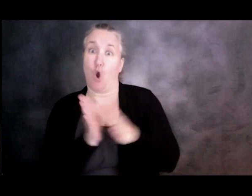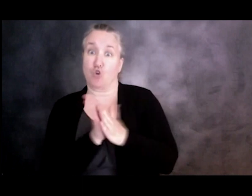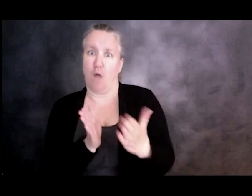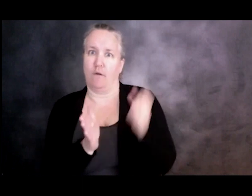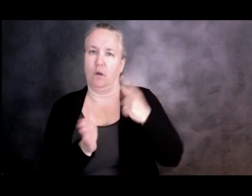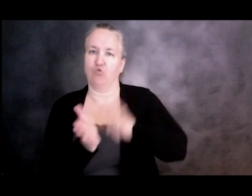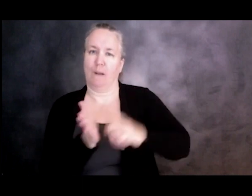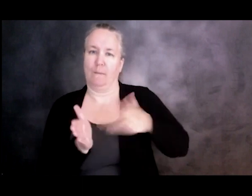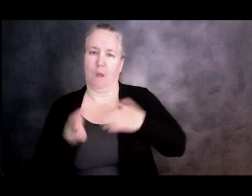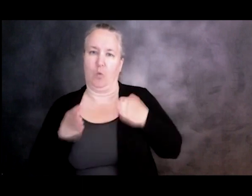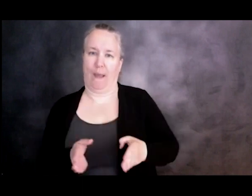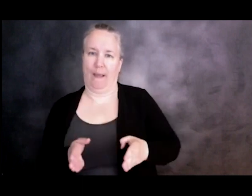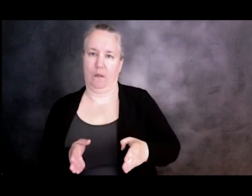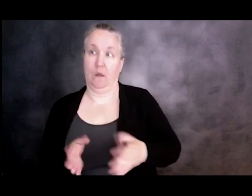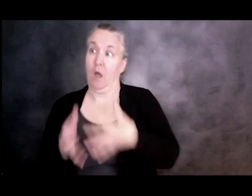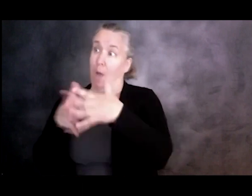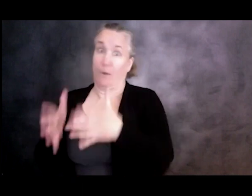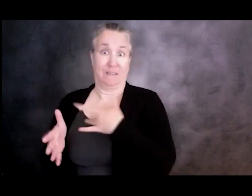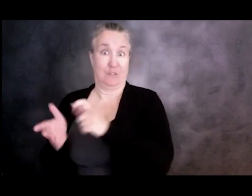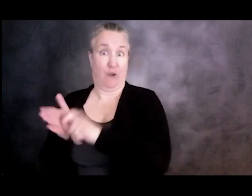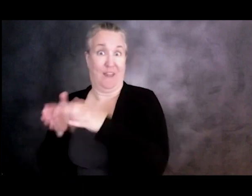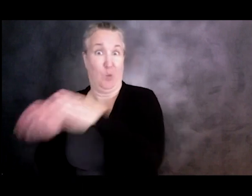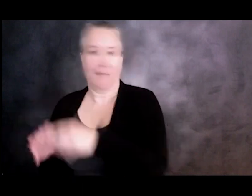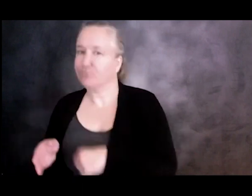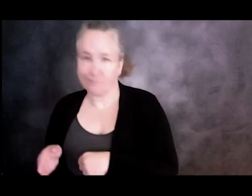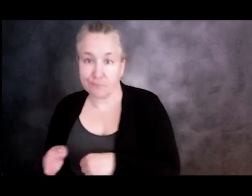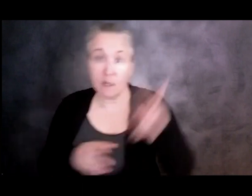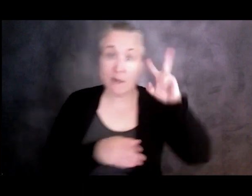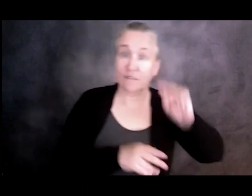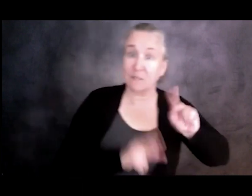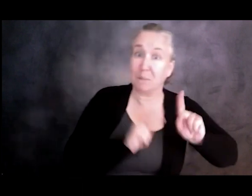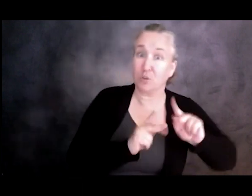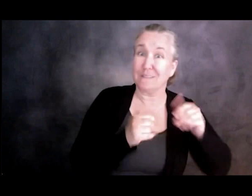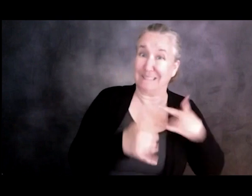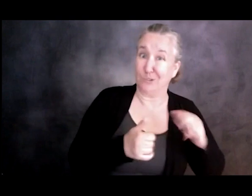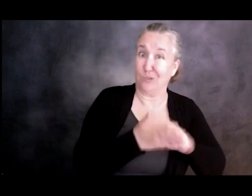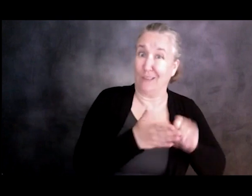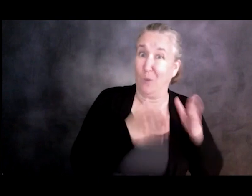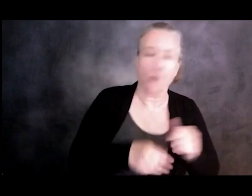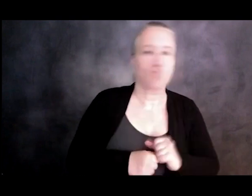is the way that Americans have not been writing it and the way that Vietnamese people have not been writing it. So I think that's our challenge.